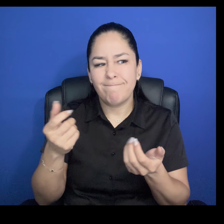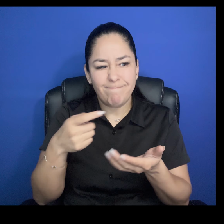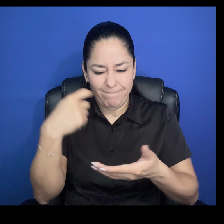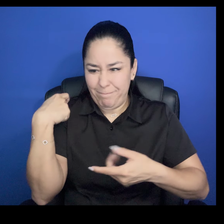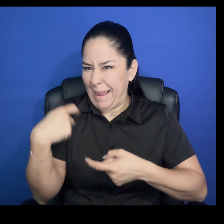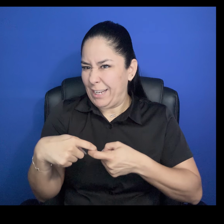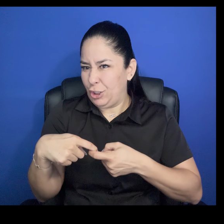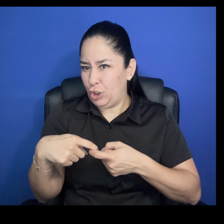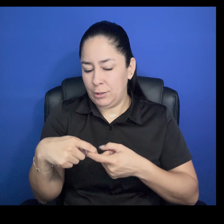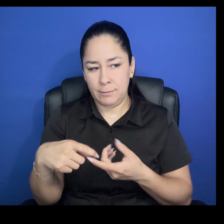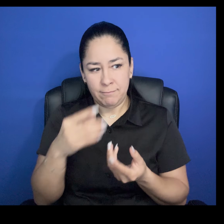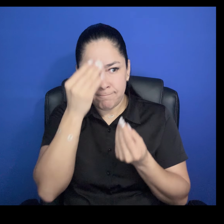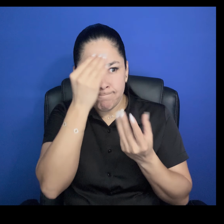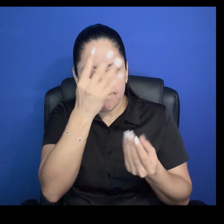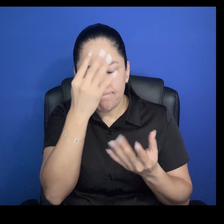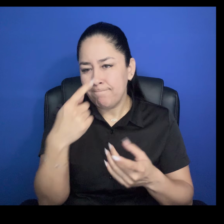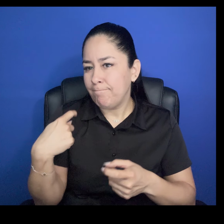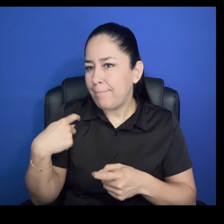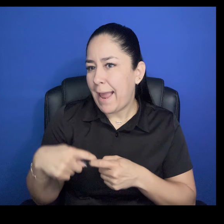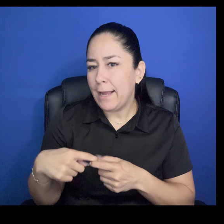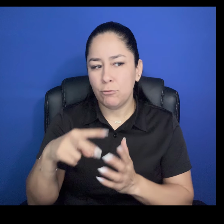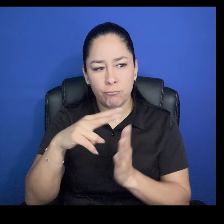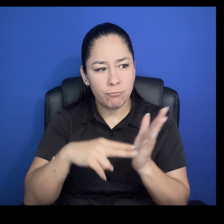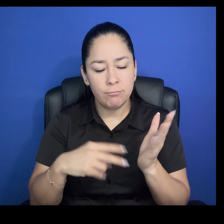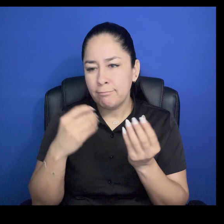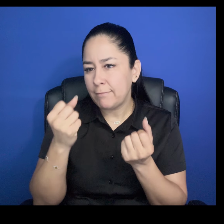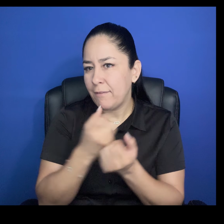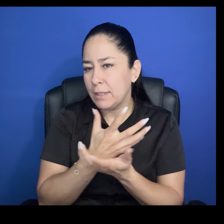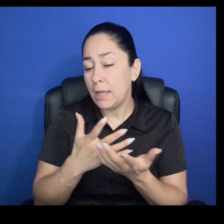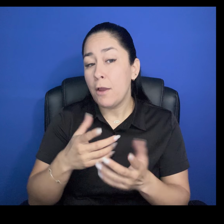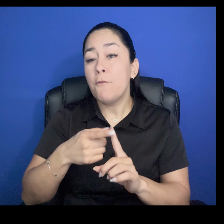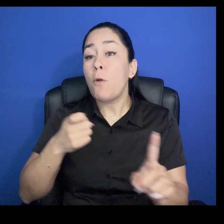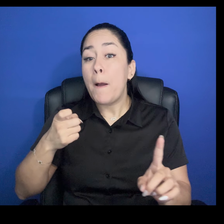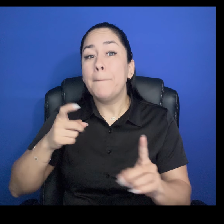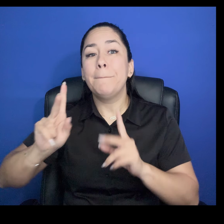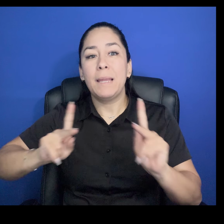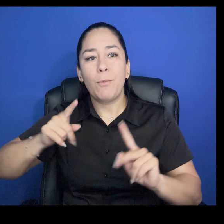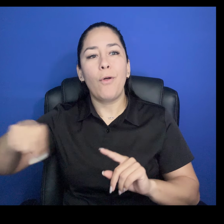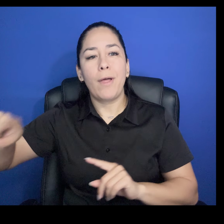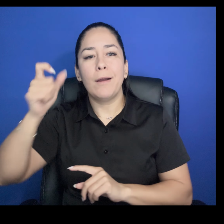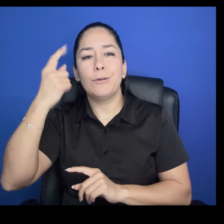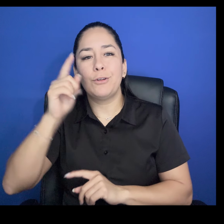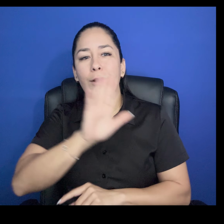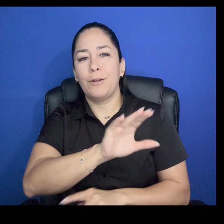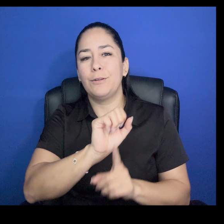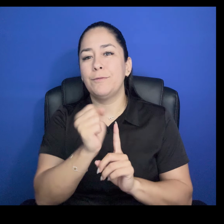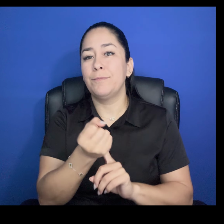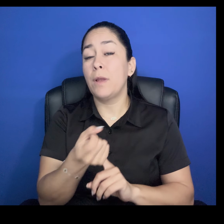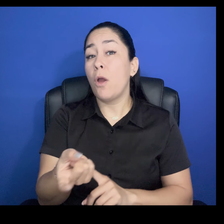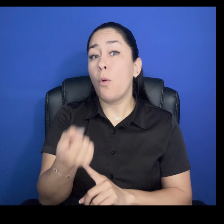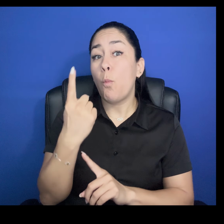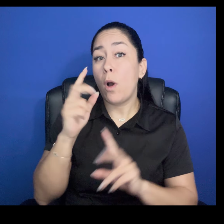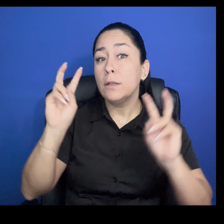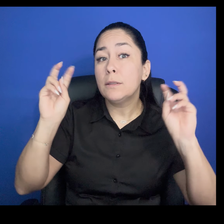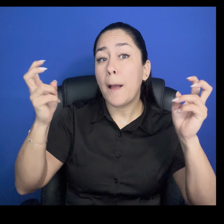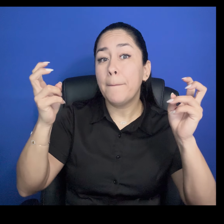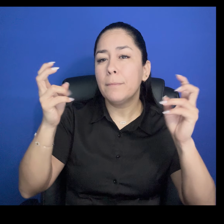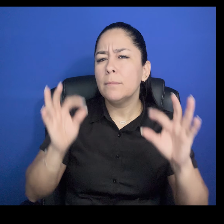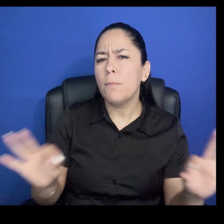that could understand, their situations. And one topic that was really important to that particular community,